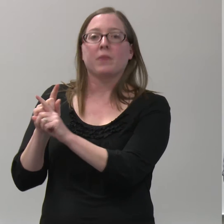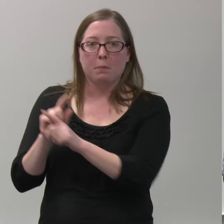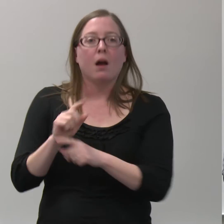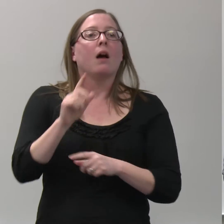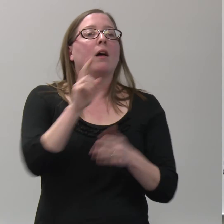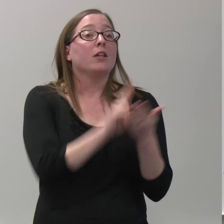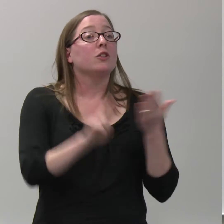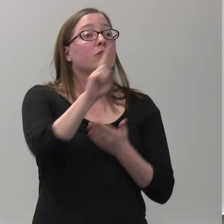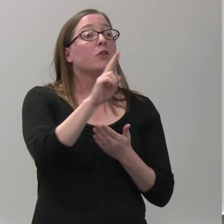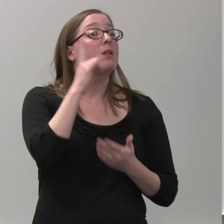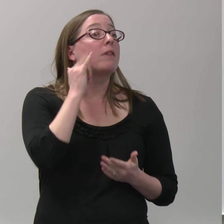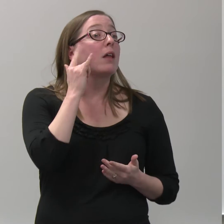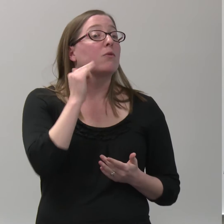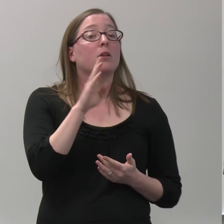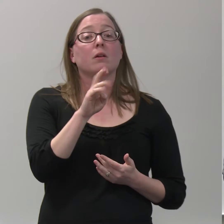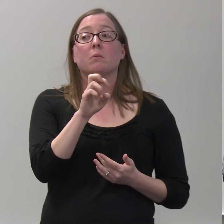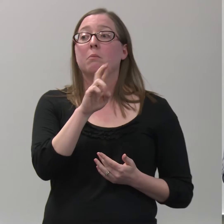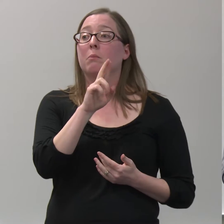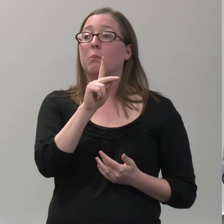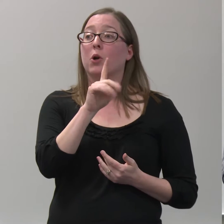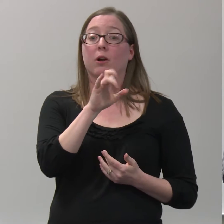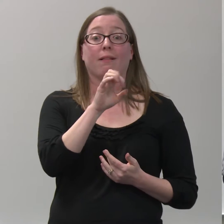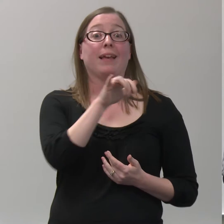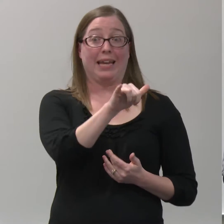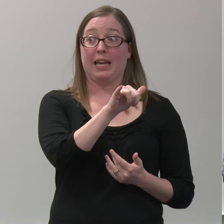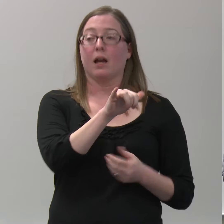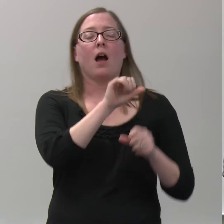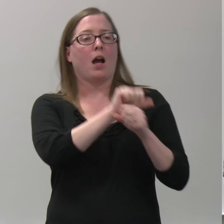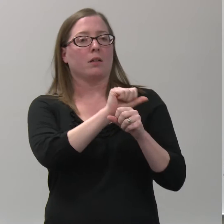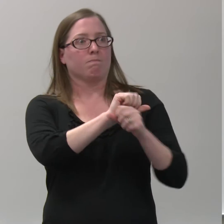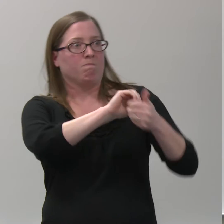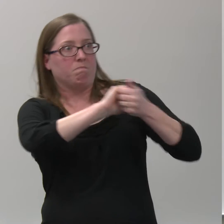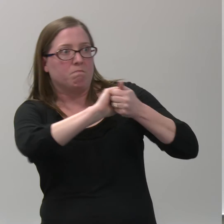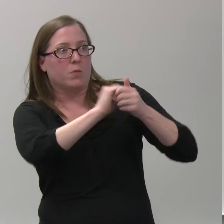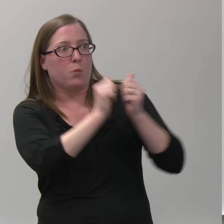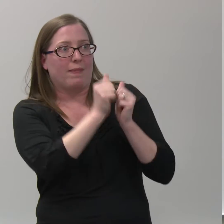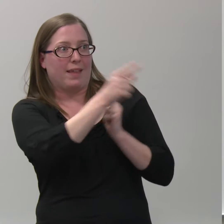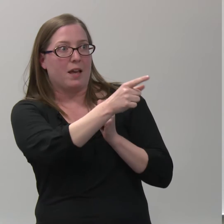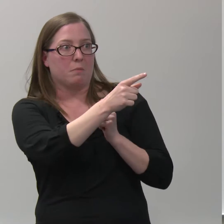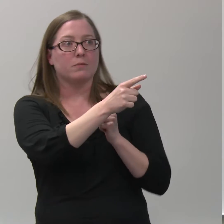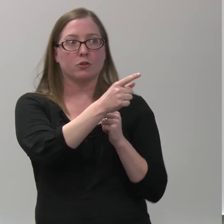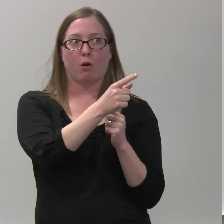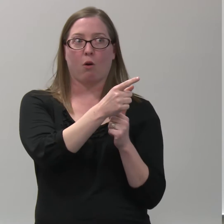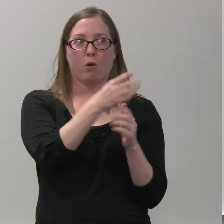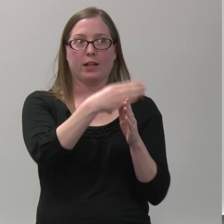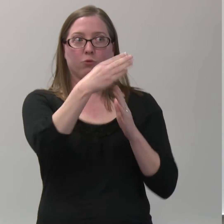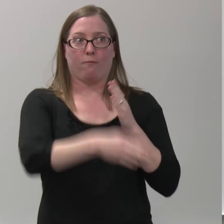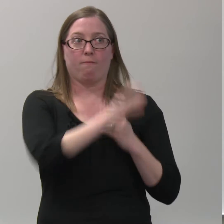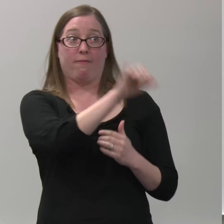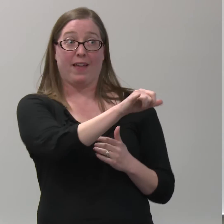at the University of California, Berkeley, who was very good, and, as a result, I managed to get 3 papers out.